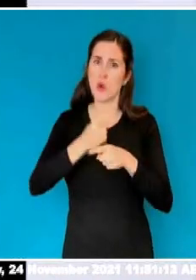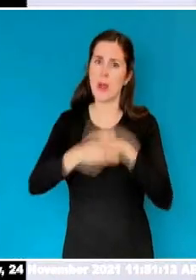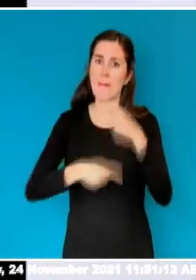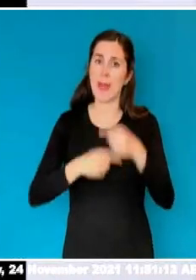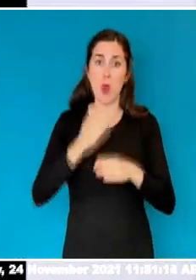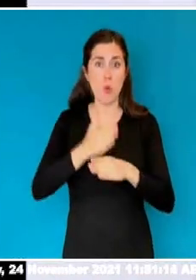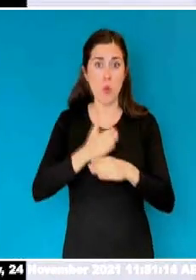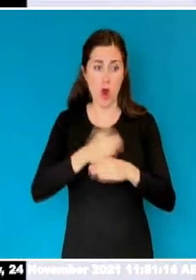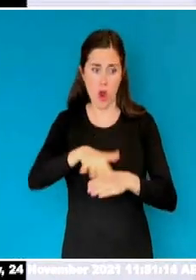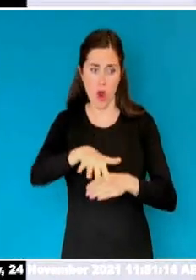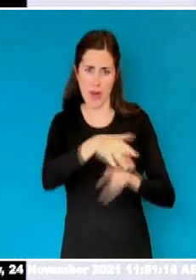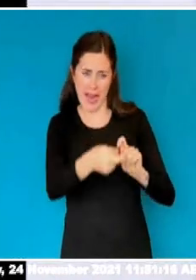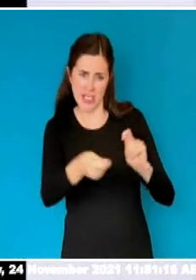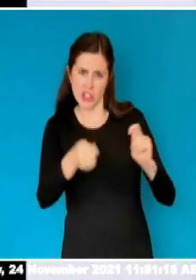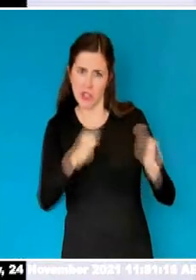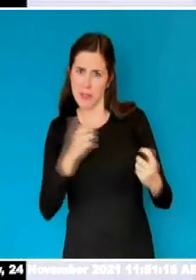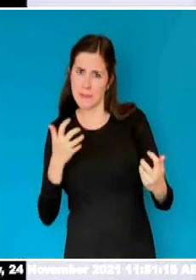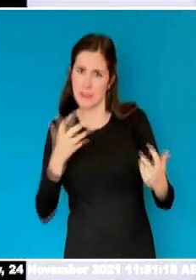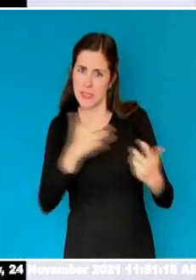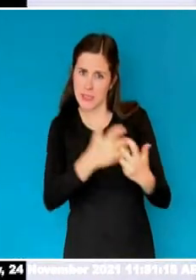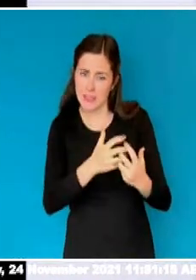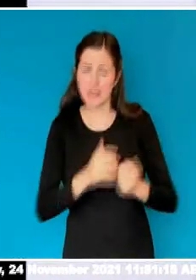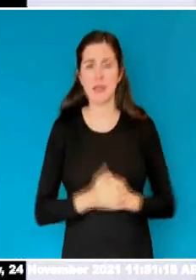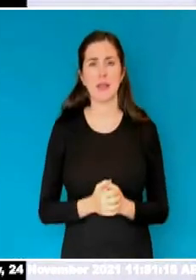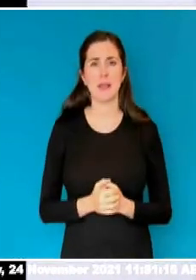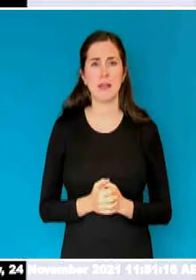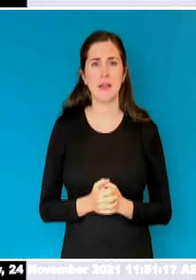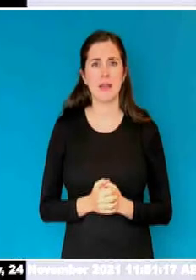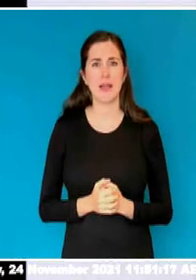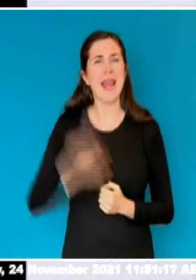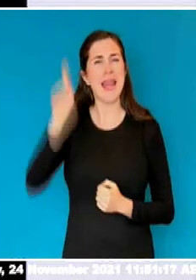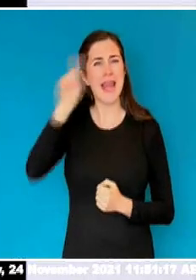time we're going to look at it from the perspective of the Australian Public Service